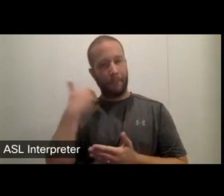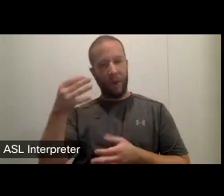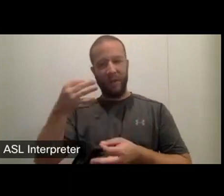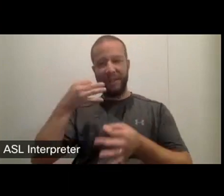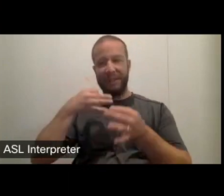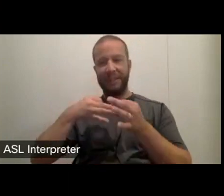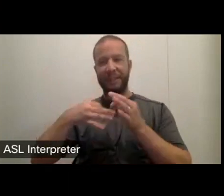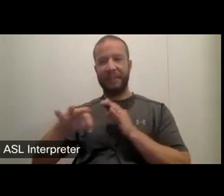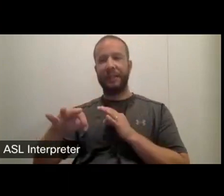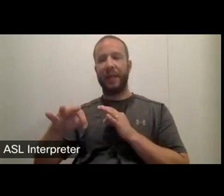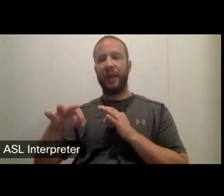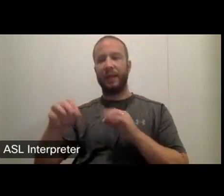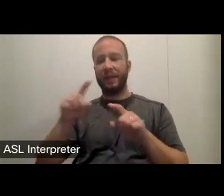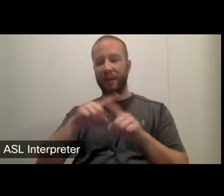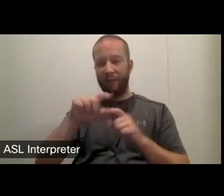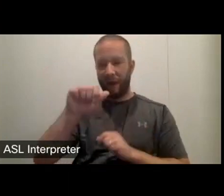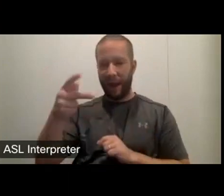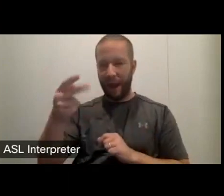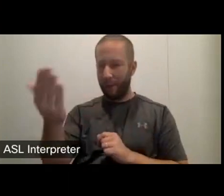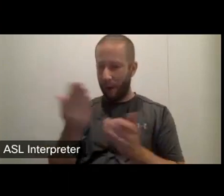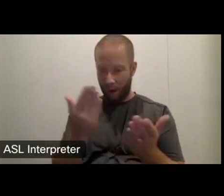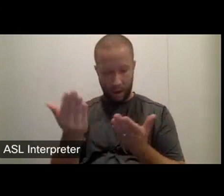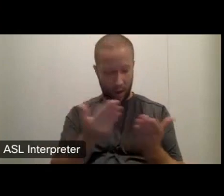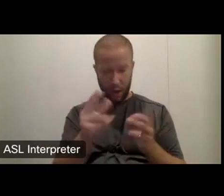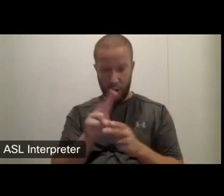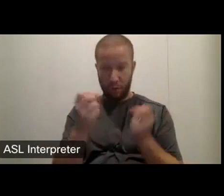to trying to open multiple apps to check when I'm standing at one bus stop